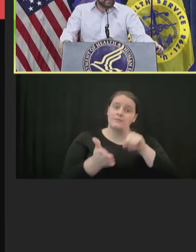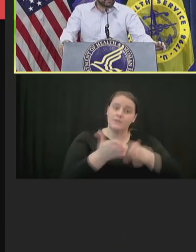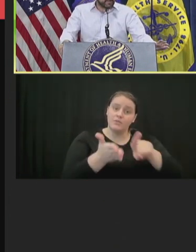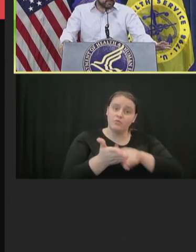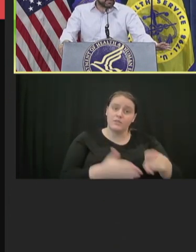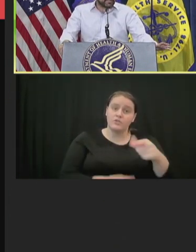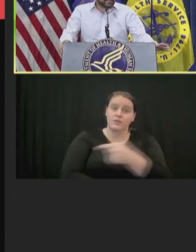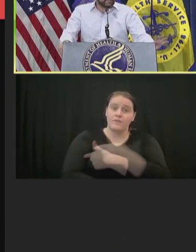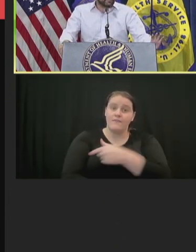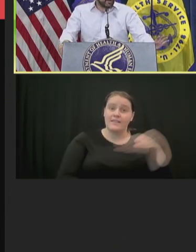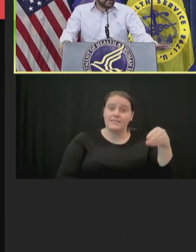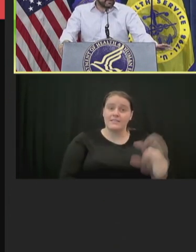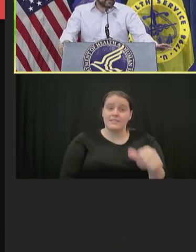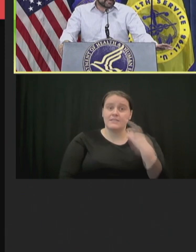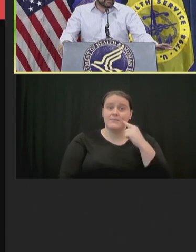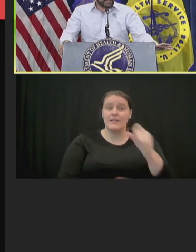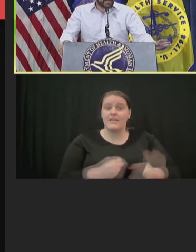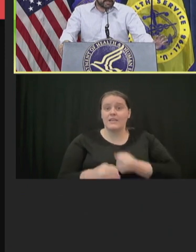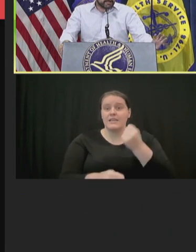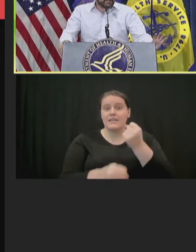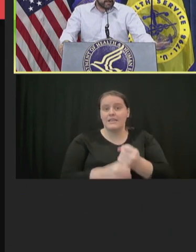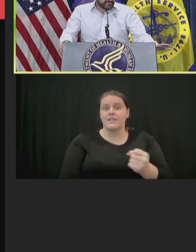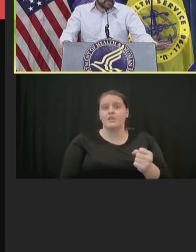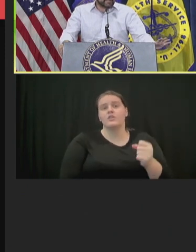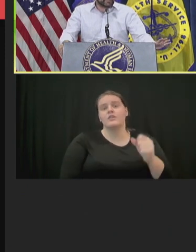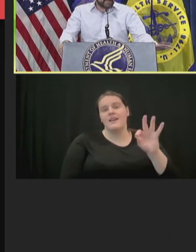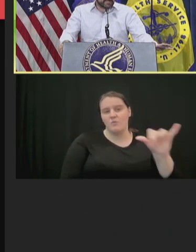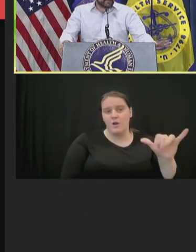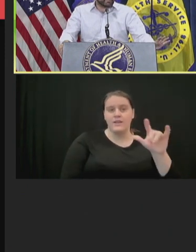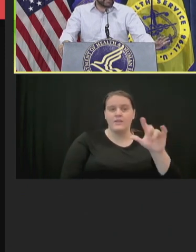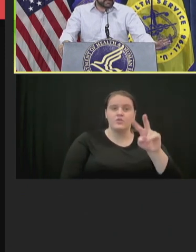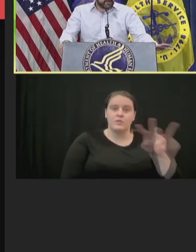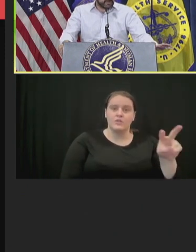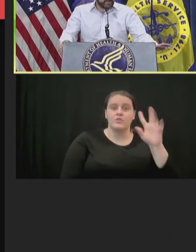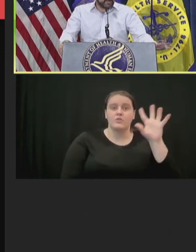Globally, all funders combined, governments, philanthropies, pharma,